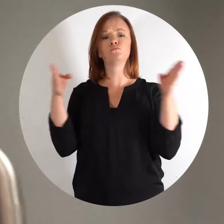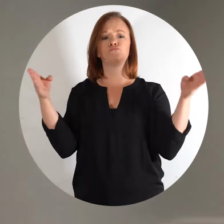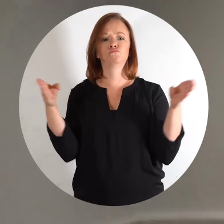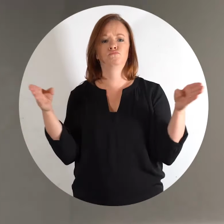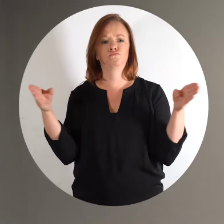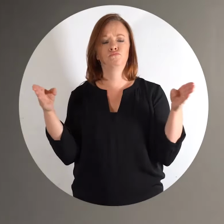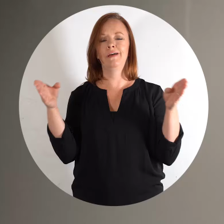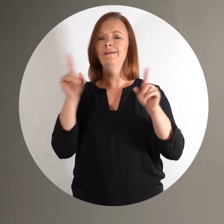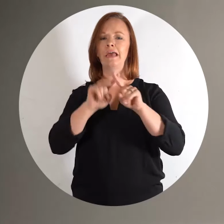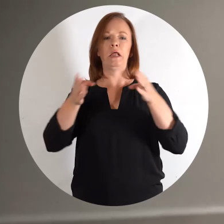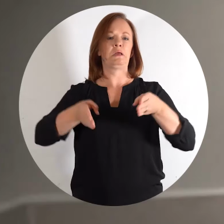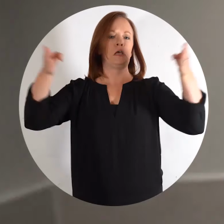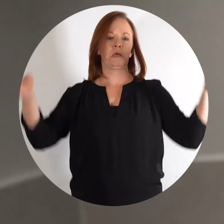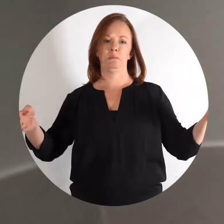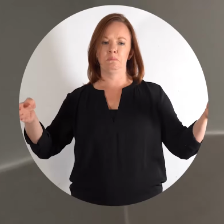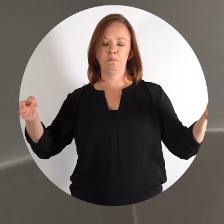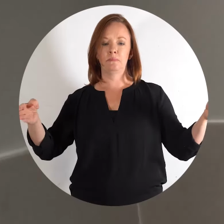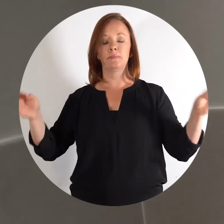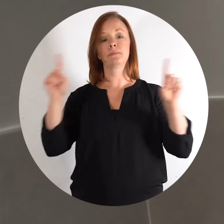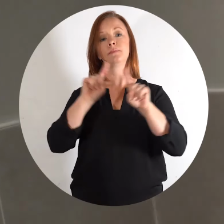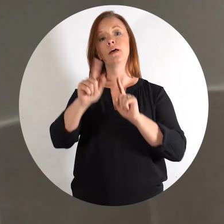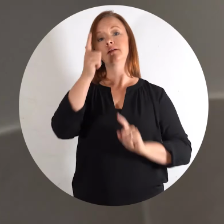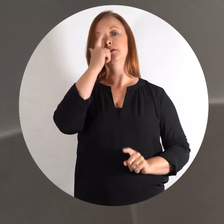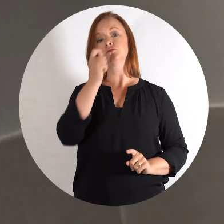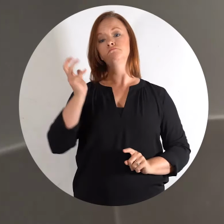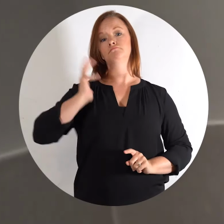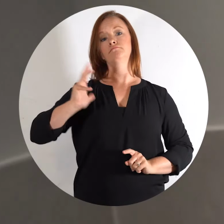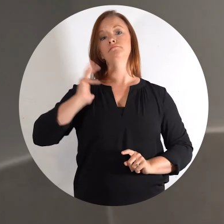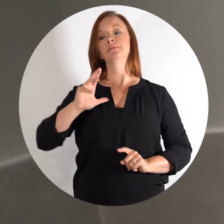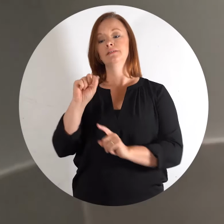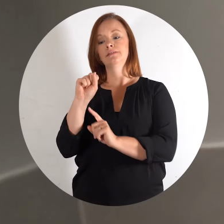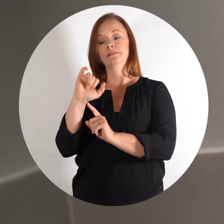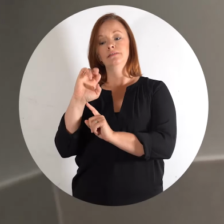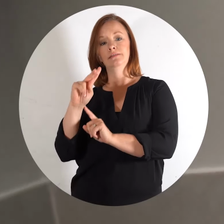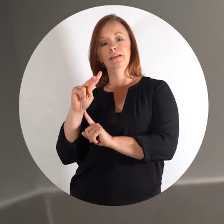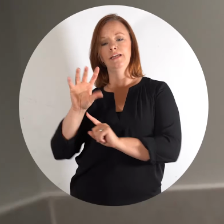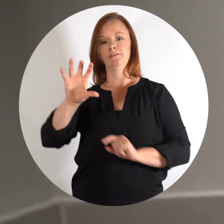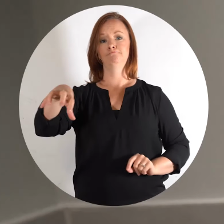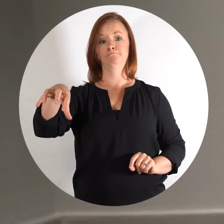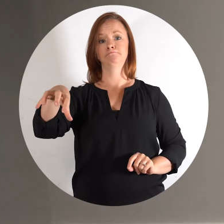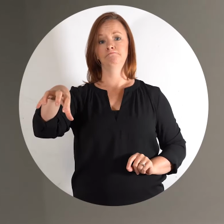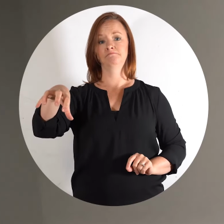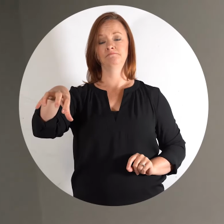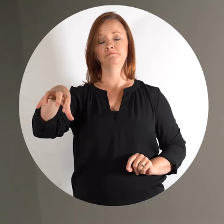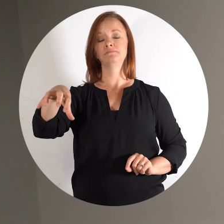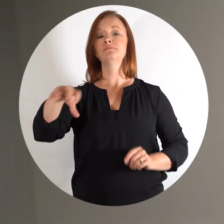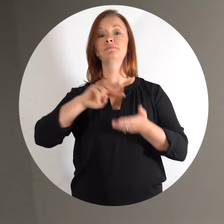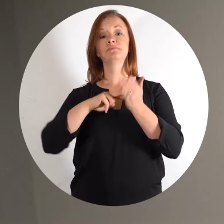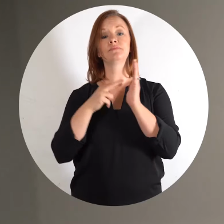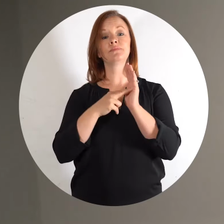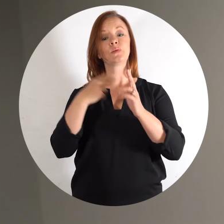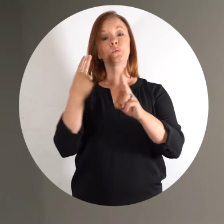we're not gonna do a whole lot to change that. But what's interesting is there used to be a sink right here, now that made, of course would make it very difficult